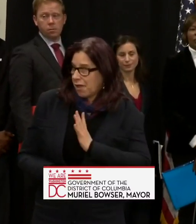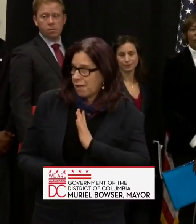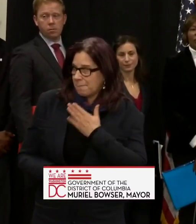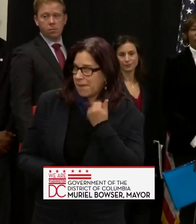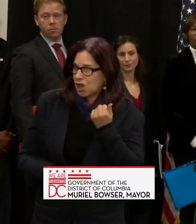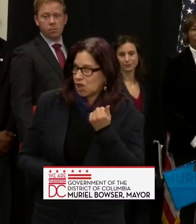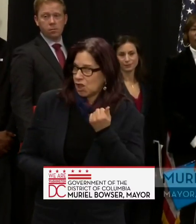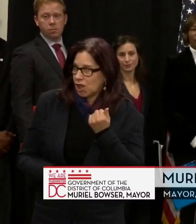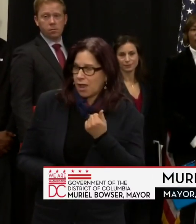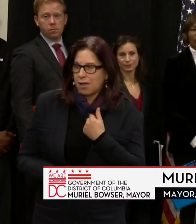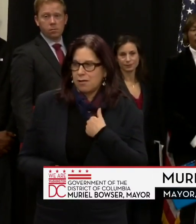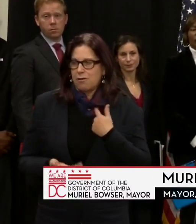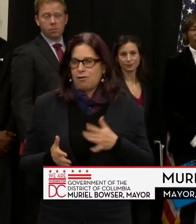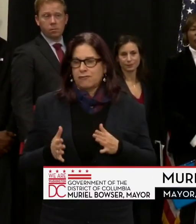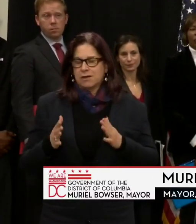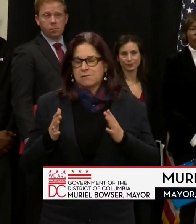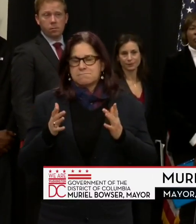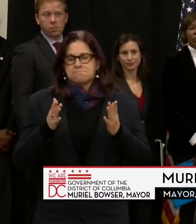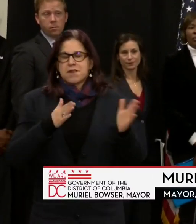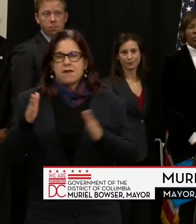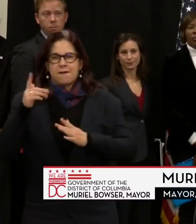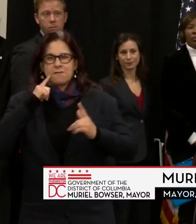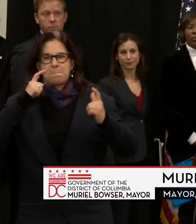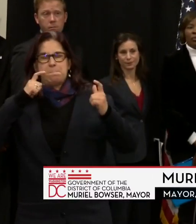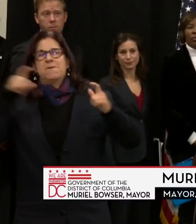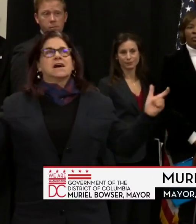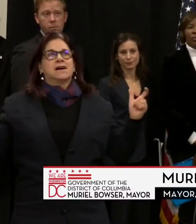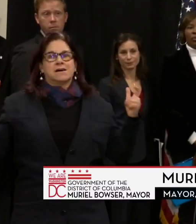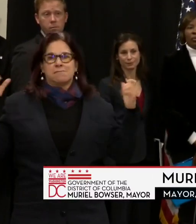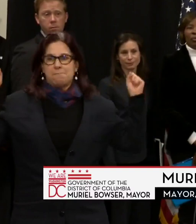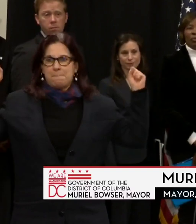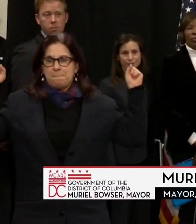HAVE ASKED MY TEAM TO LOOK AT THE BIGGEST INAUGURATION THAT